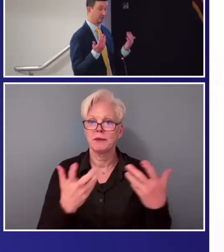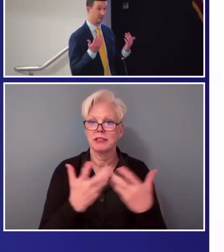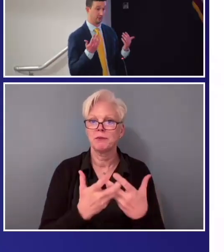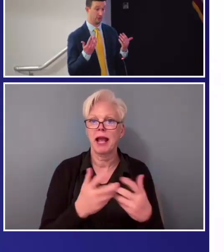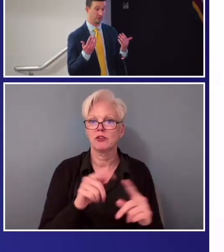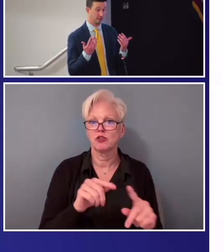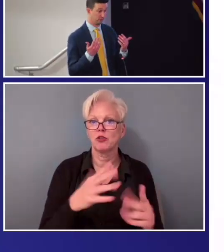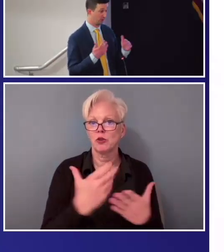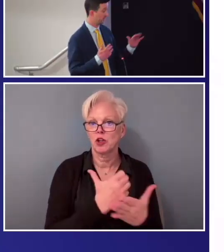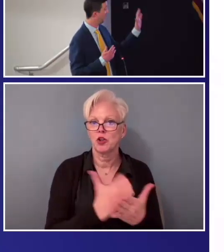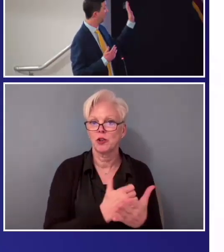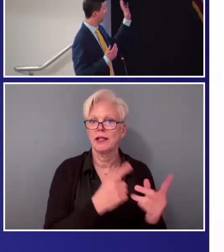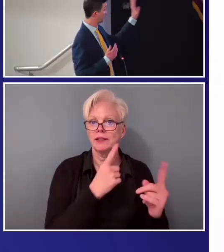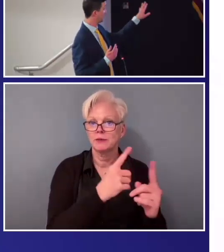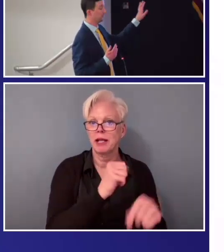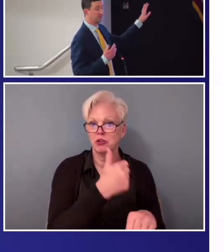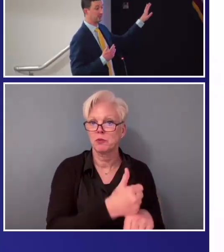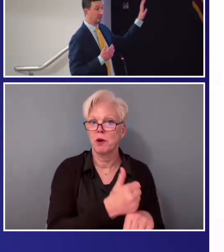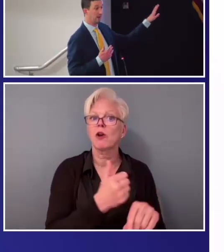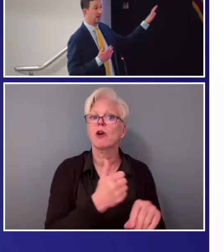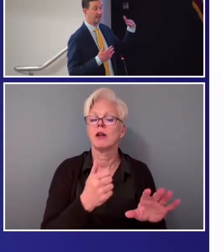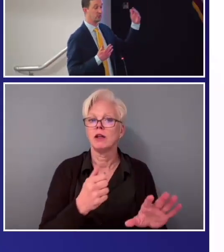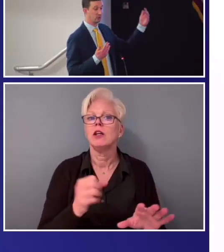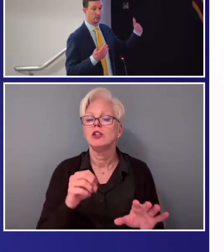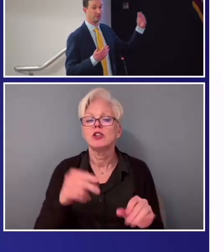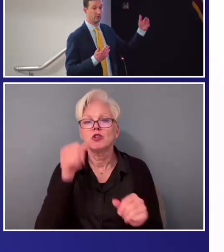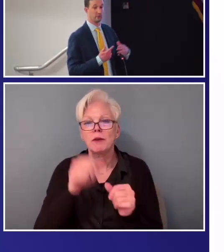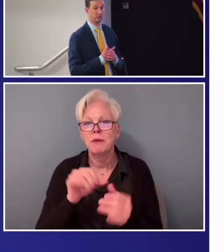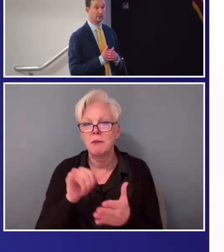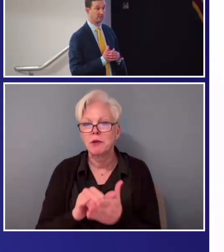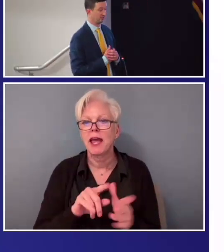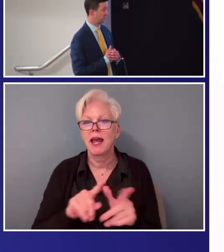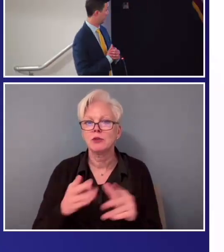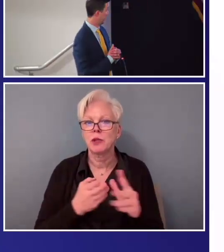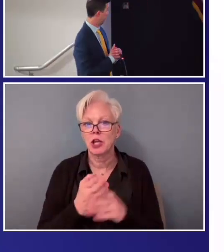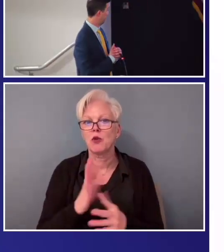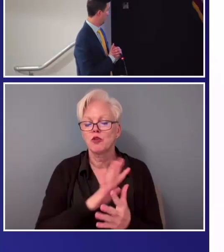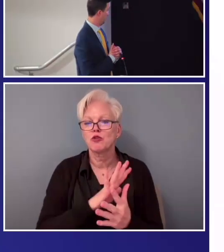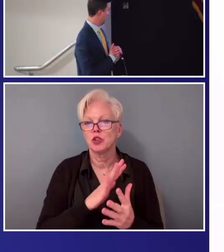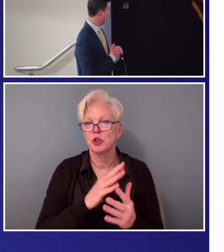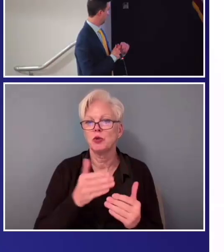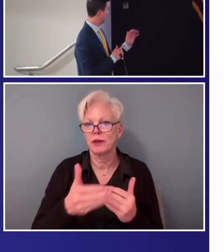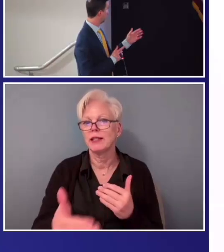are six different earnings benchmark. Just keep this in mind as we sort of go through this. This is just a helpful reminder.